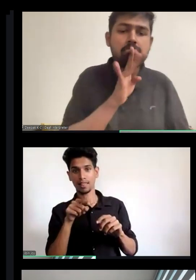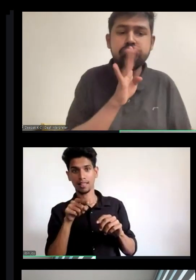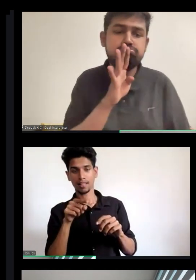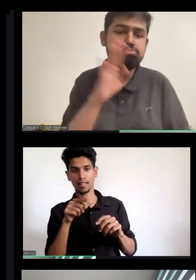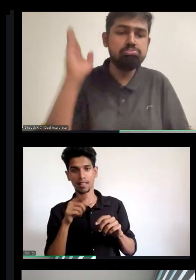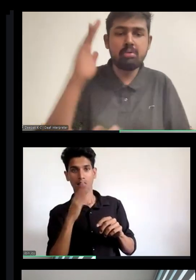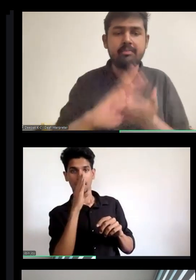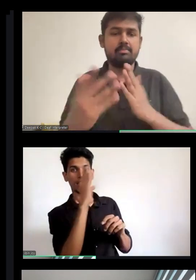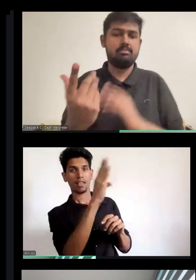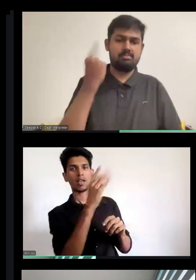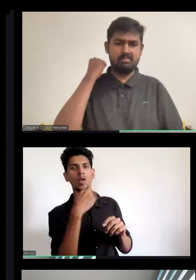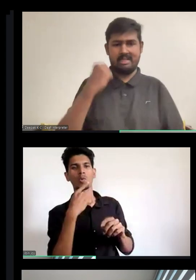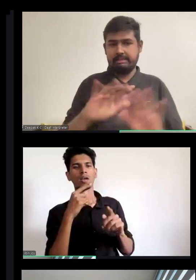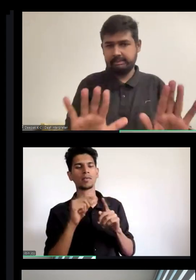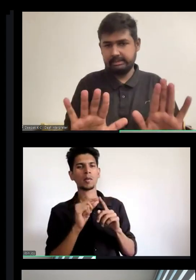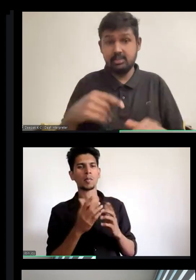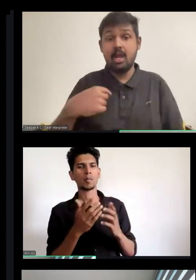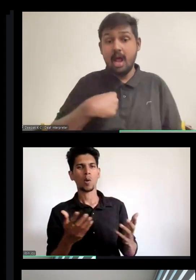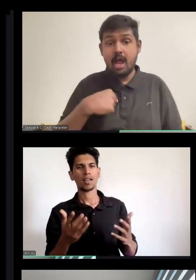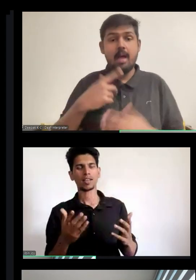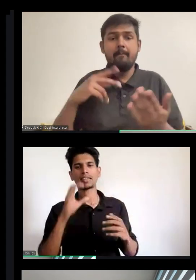The chief product officer is the executive sponsor for accessibility.